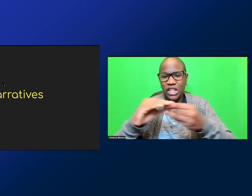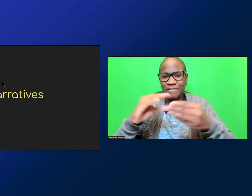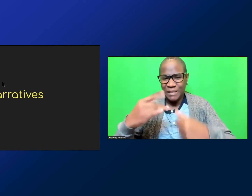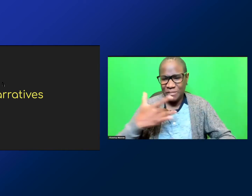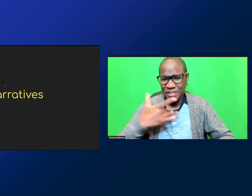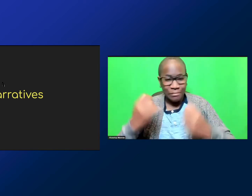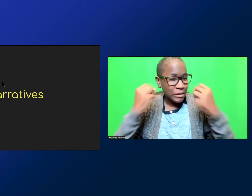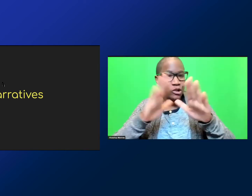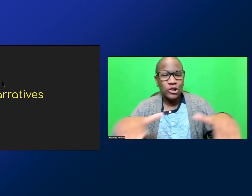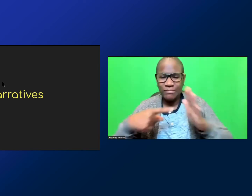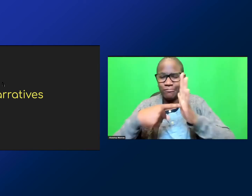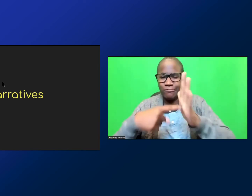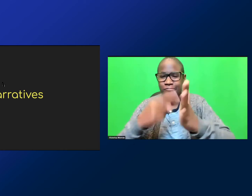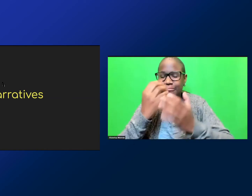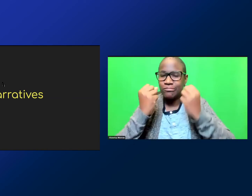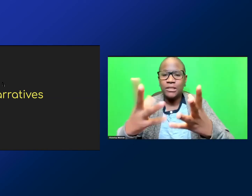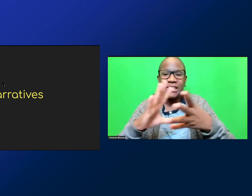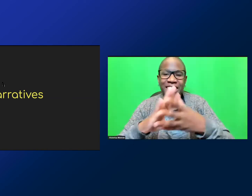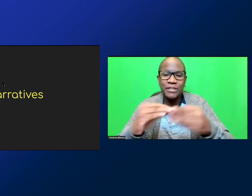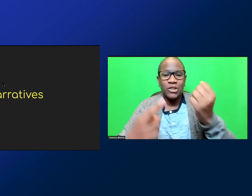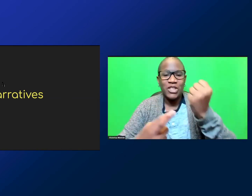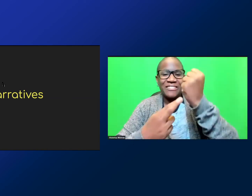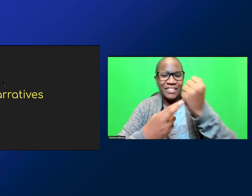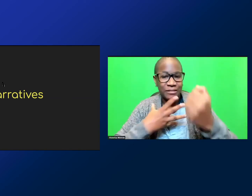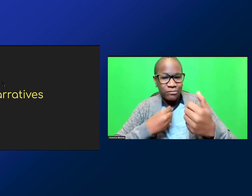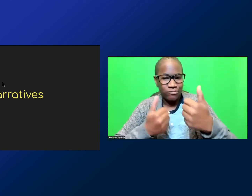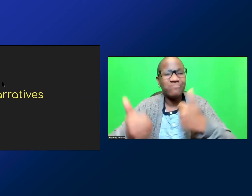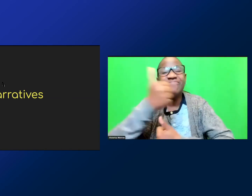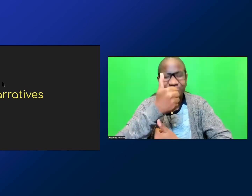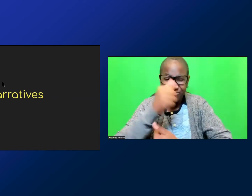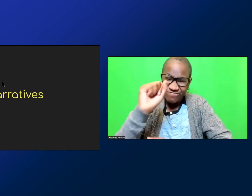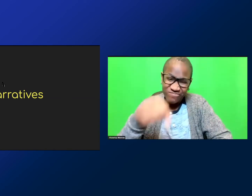and many of these narratives portray whiteness as being better really reinforcing white supremacy